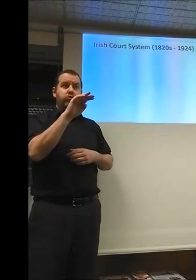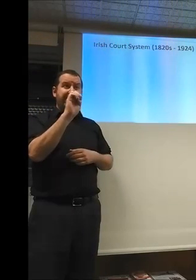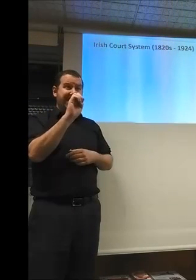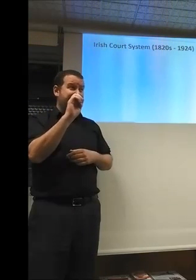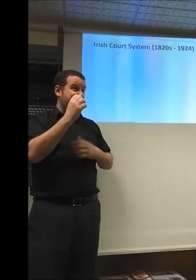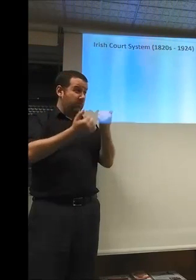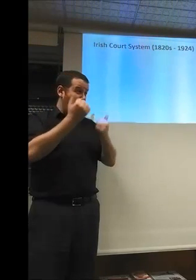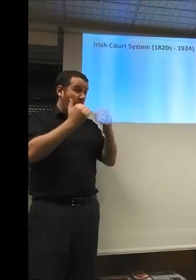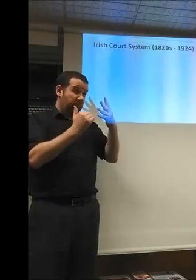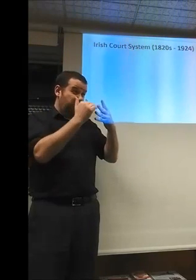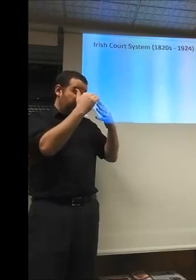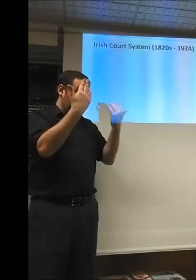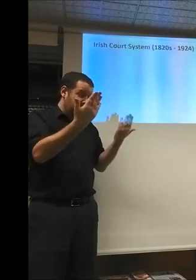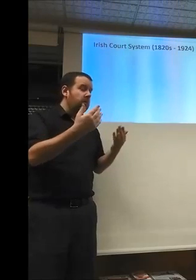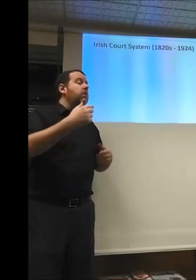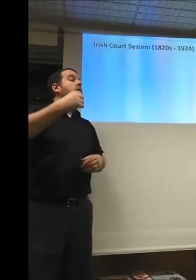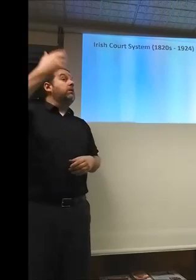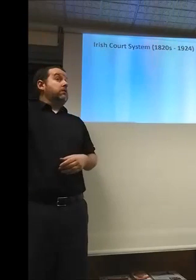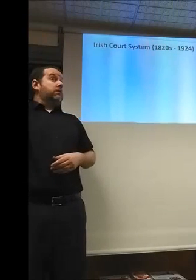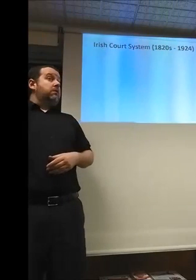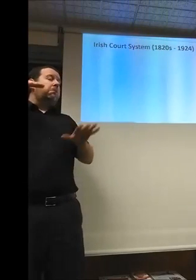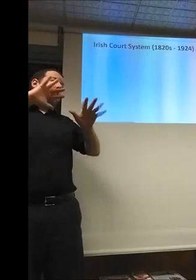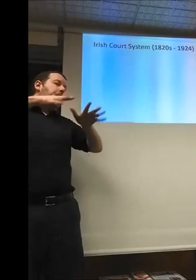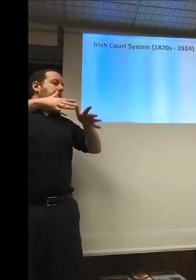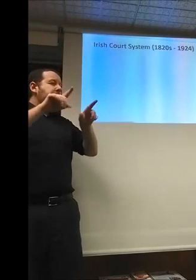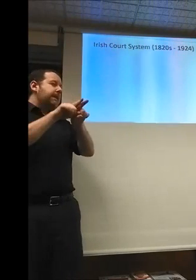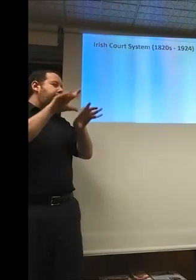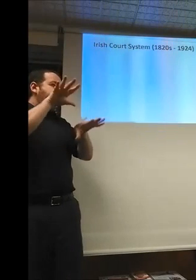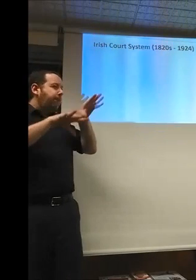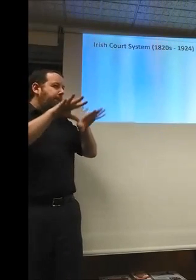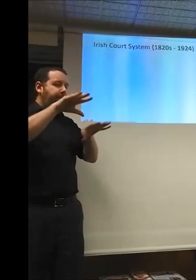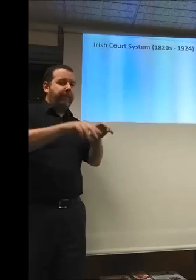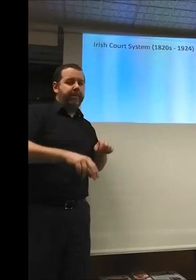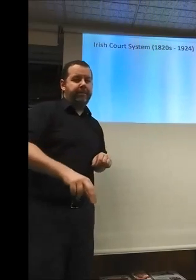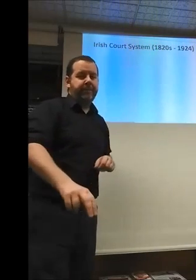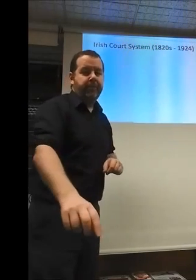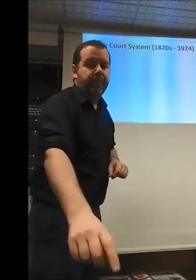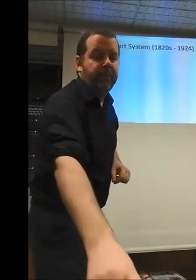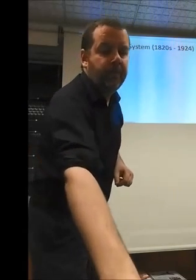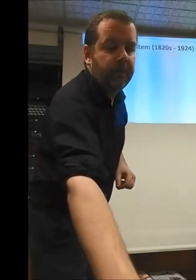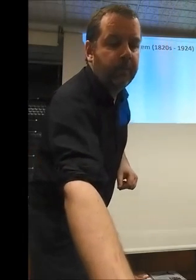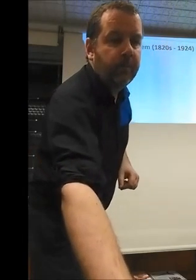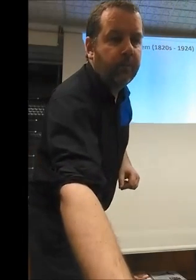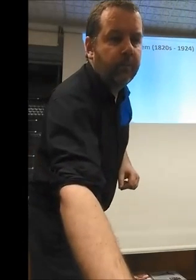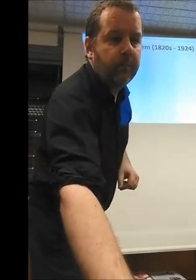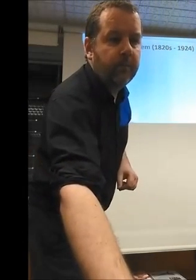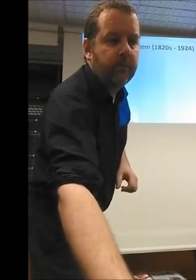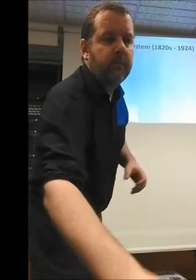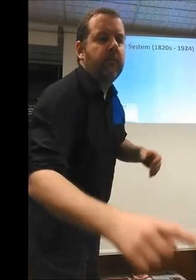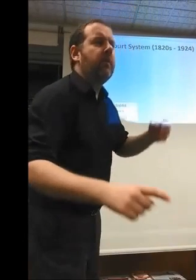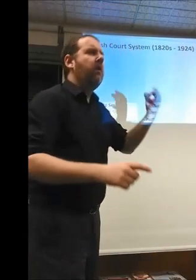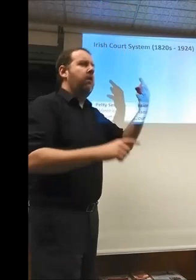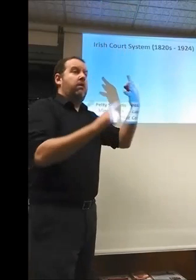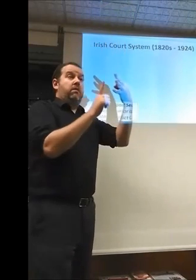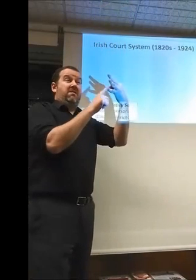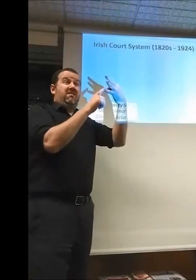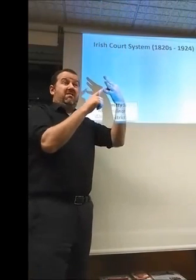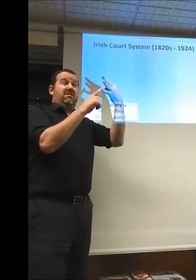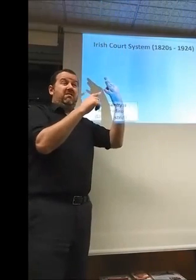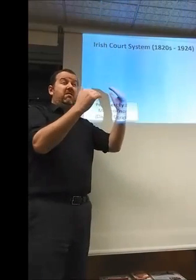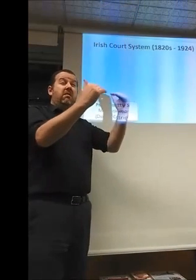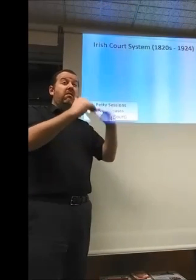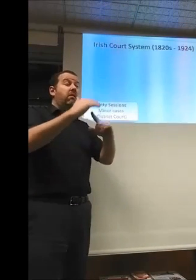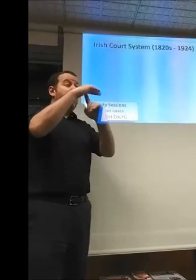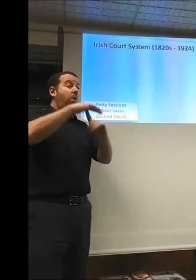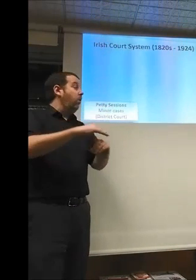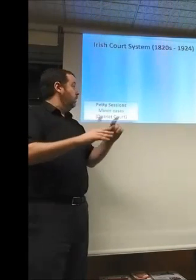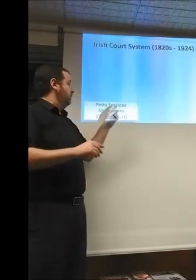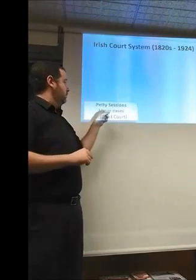then the highest would be the supreme court but back then it was a little bit similar.